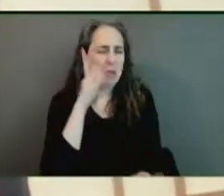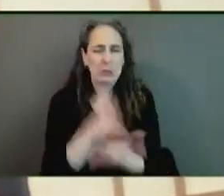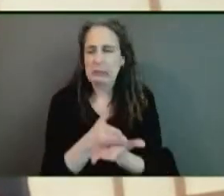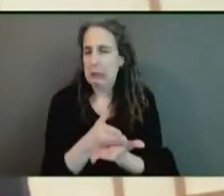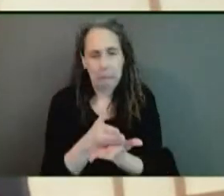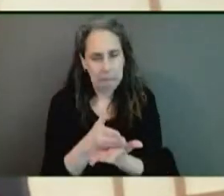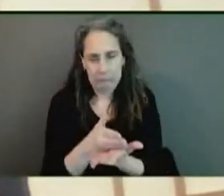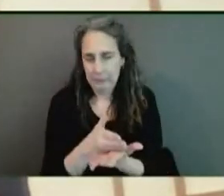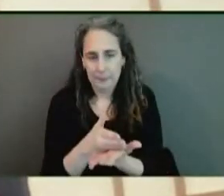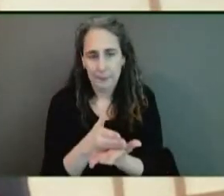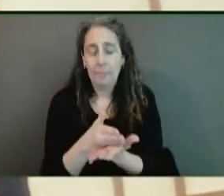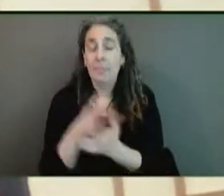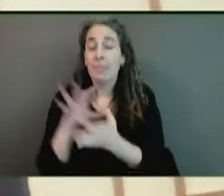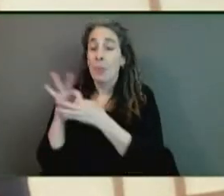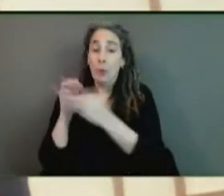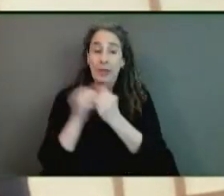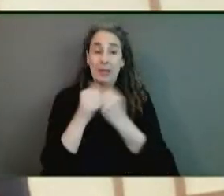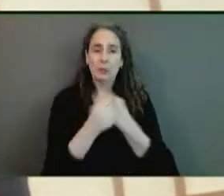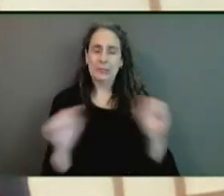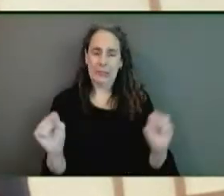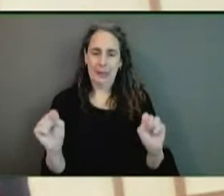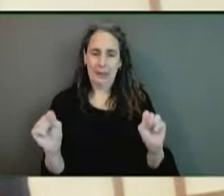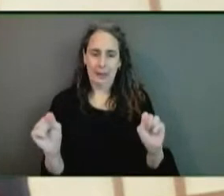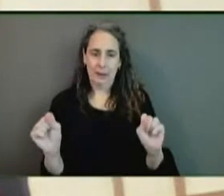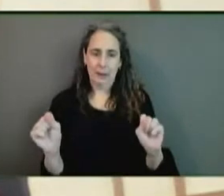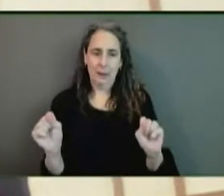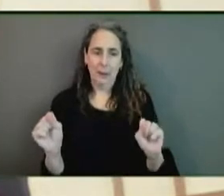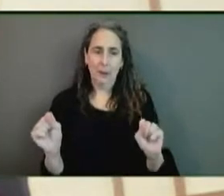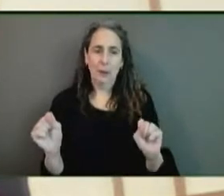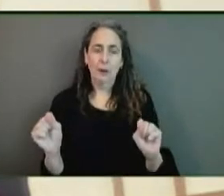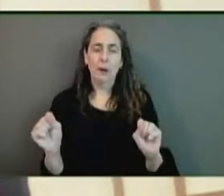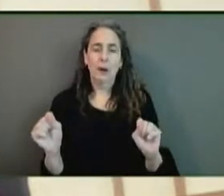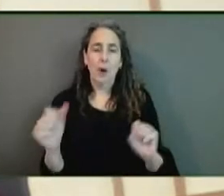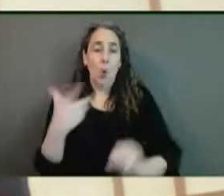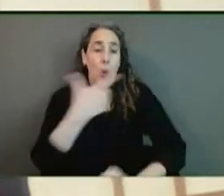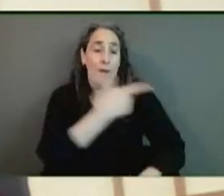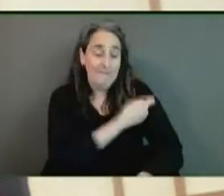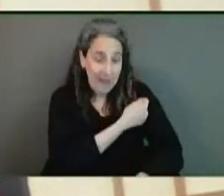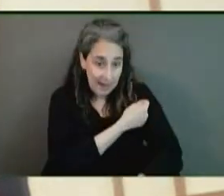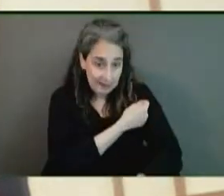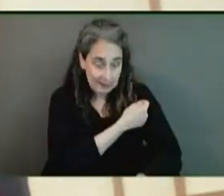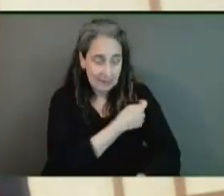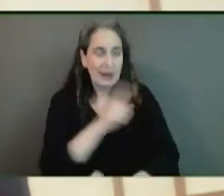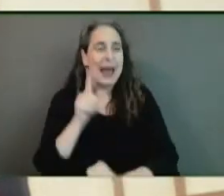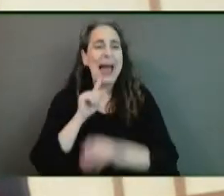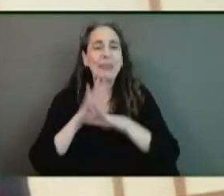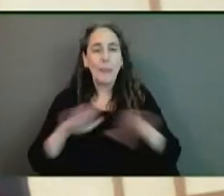been an ongoing process and we don't expect that to stop. Uh In terms of safety. We're